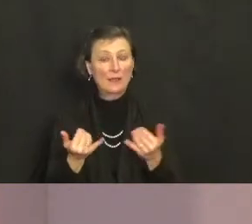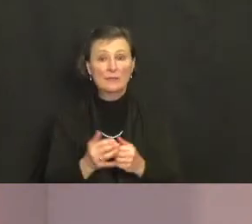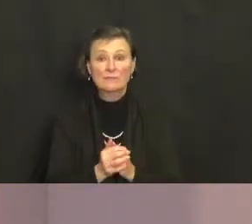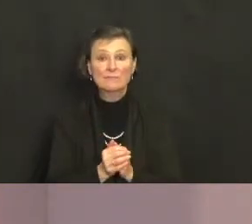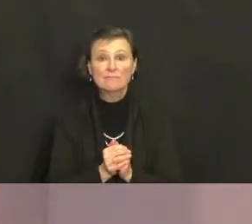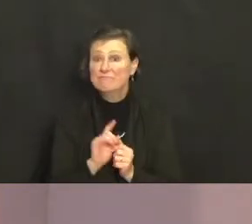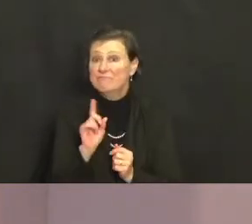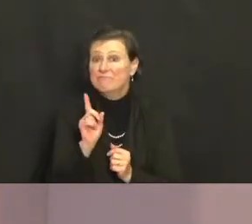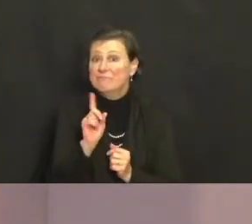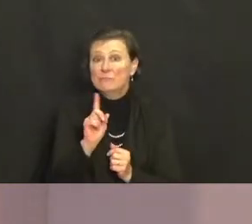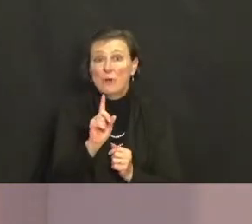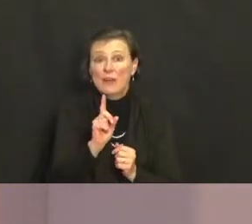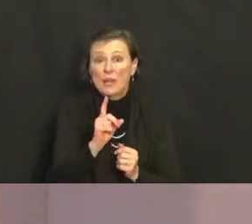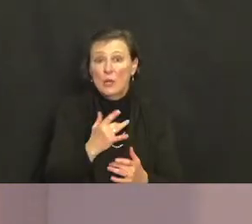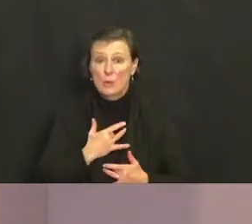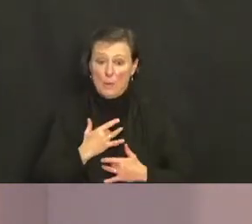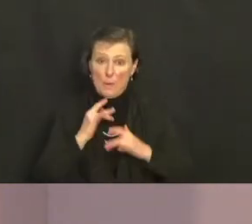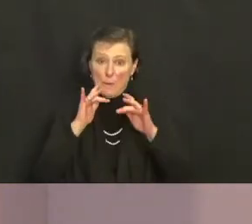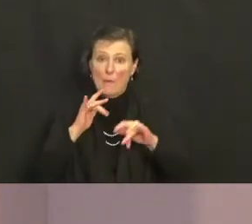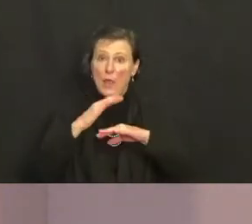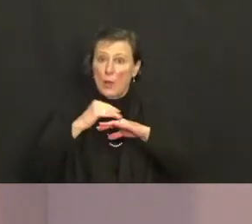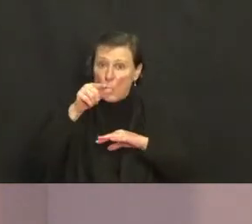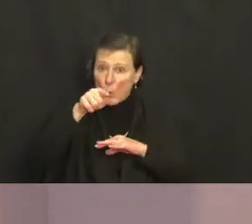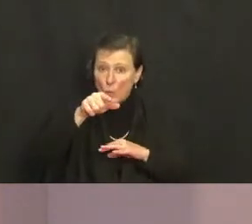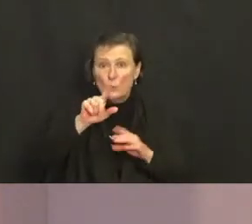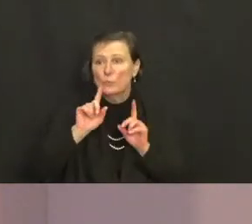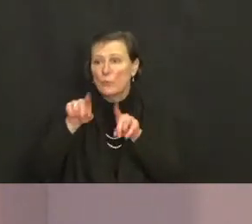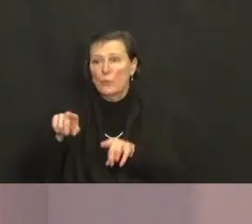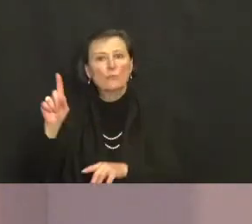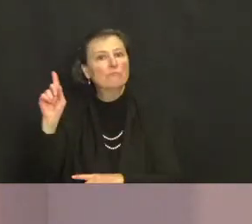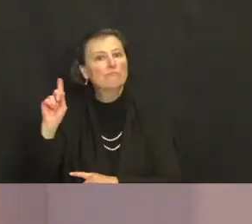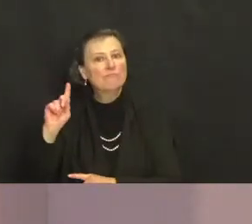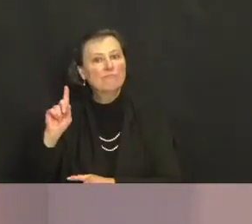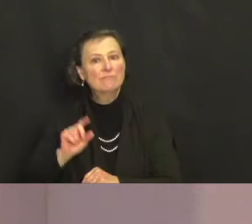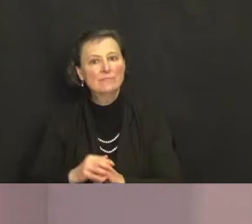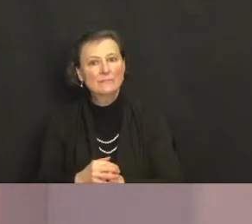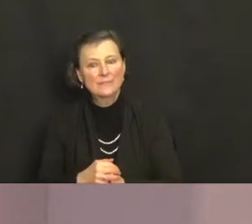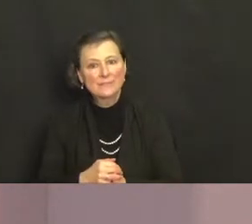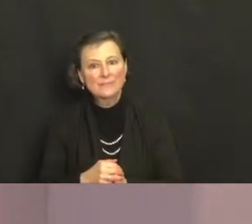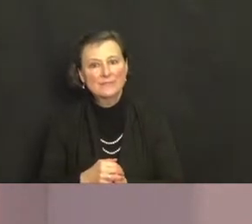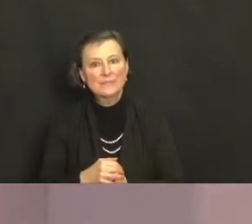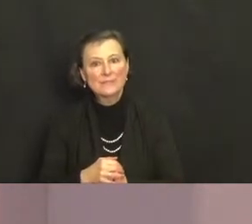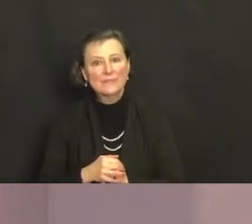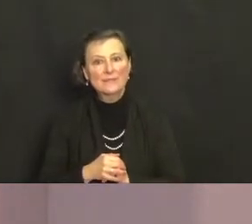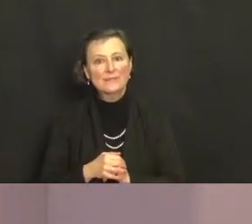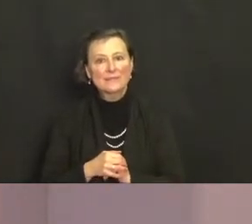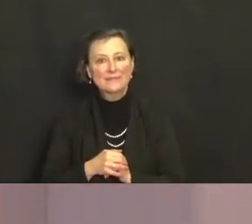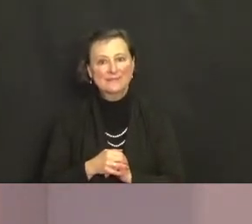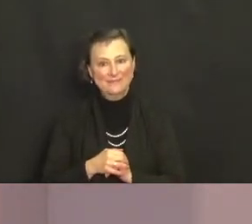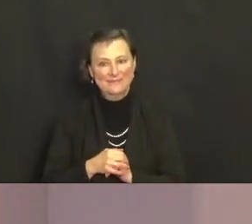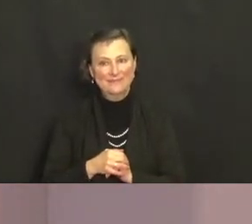Where is compassion calling you to go?